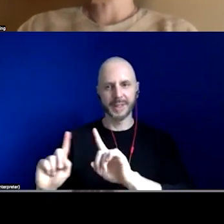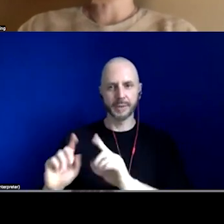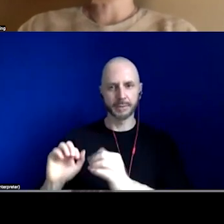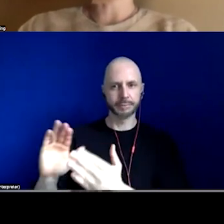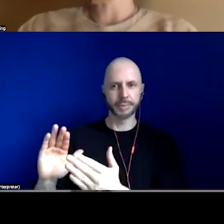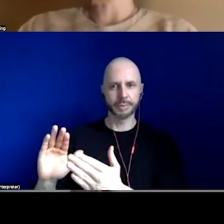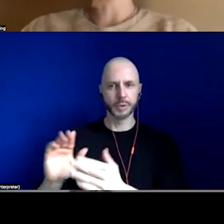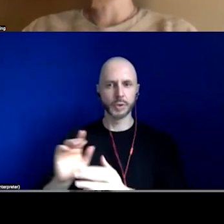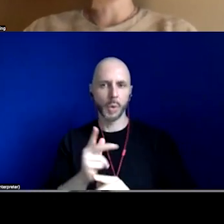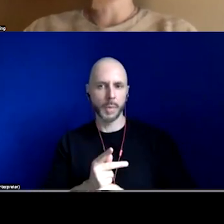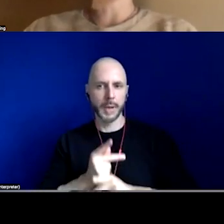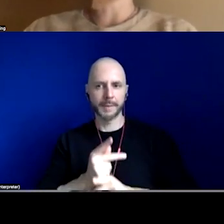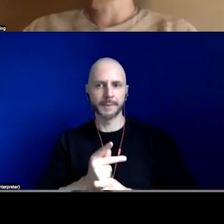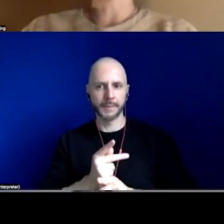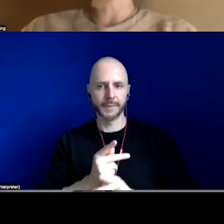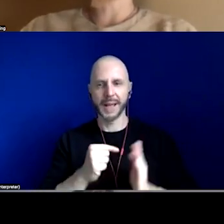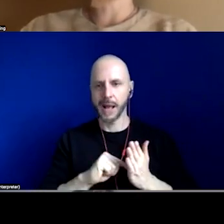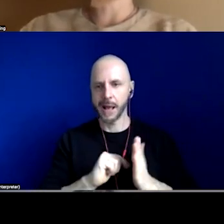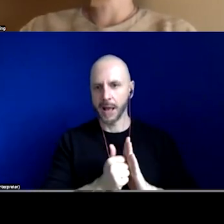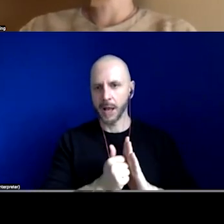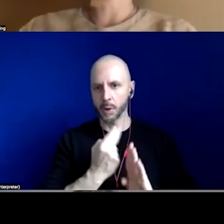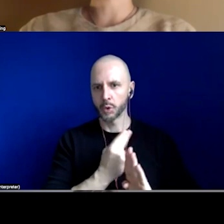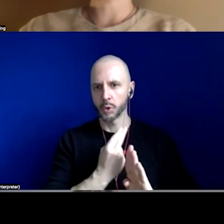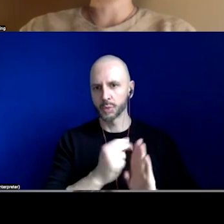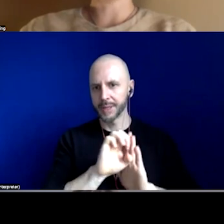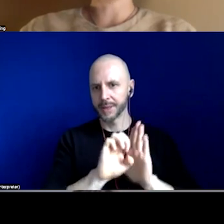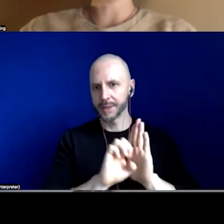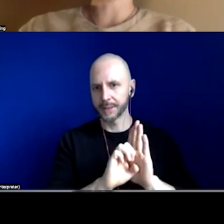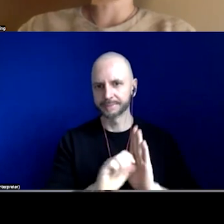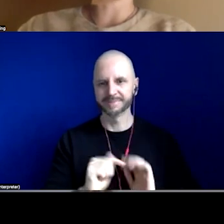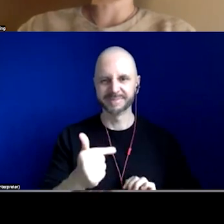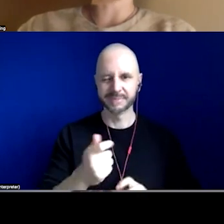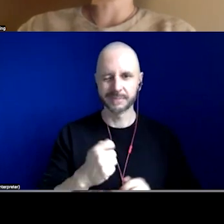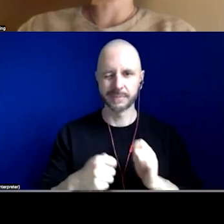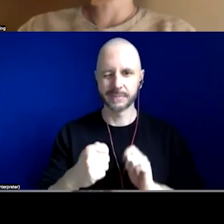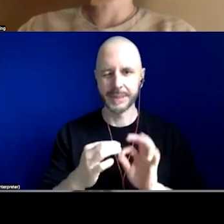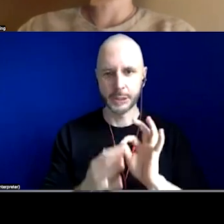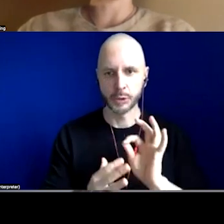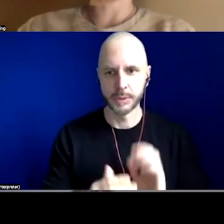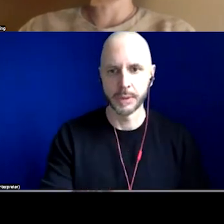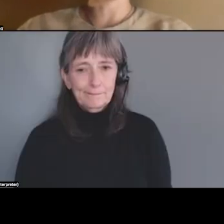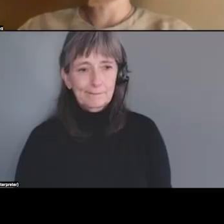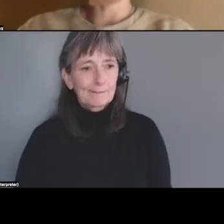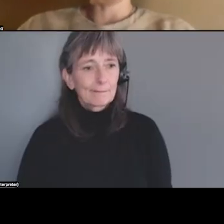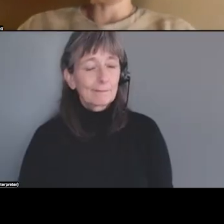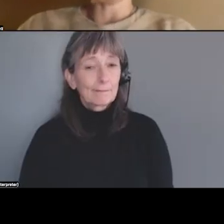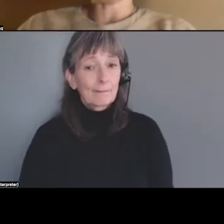we found that there's also a big reluctance by experts to make the use of AI tools transparent.